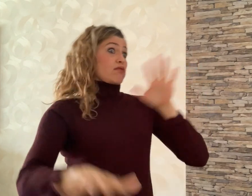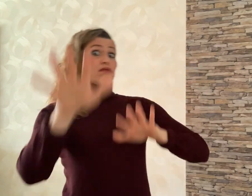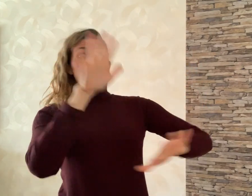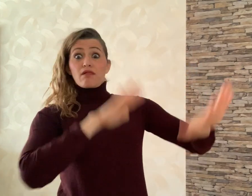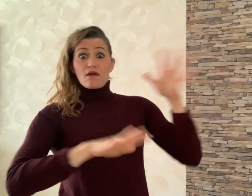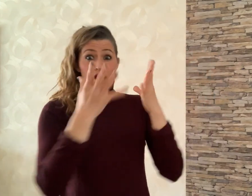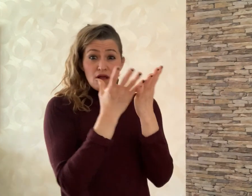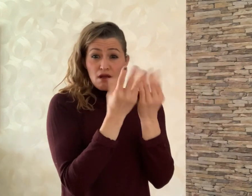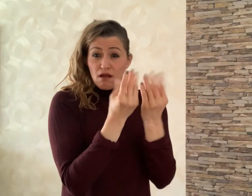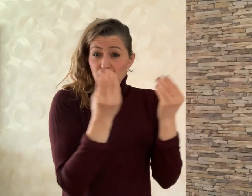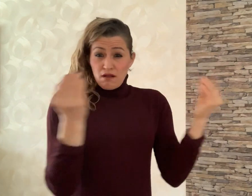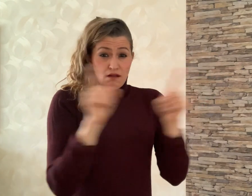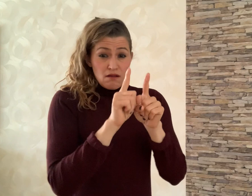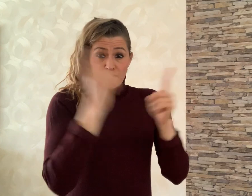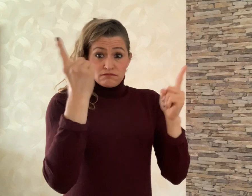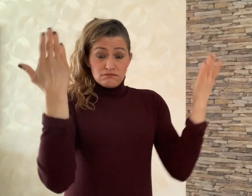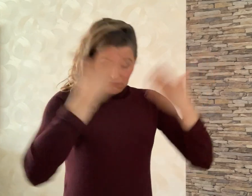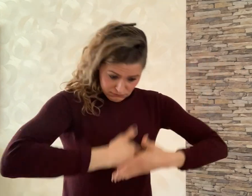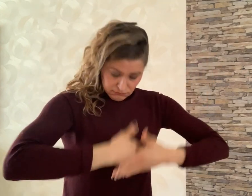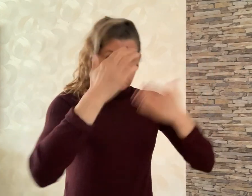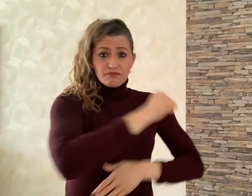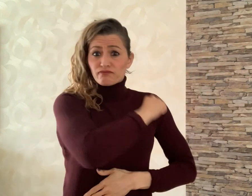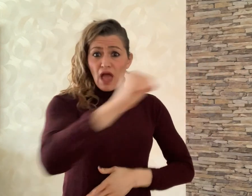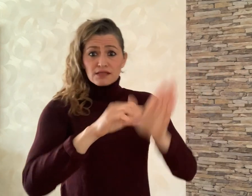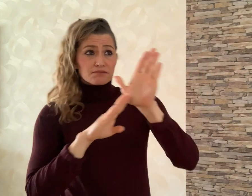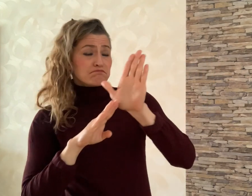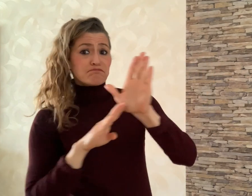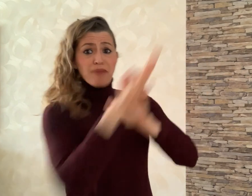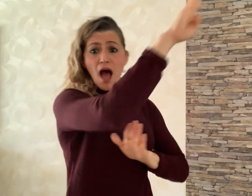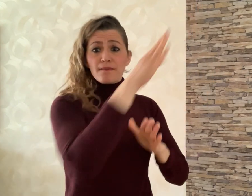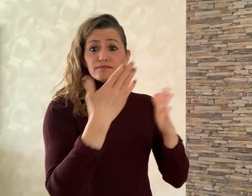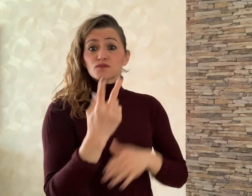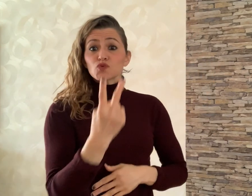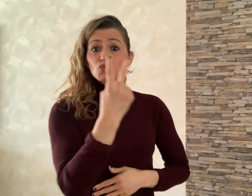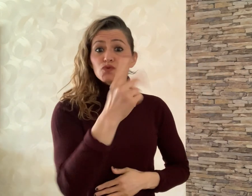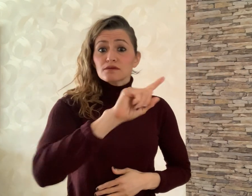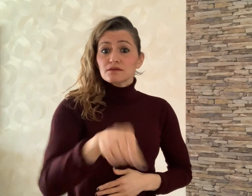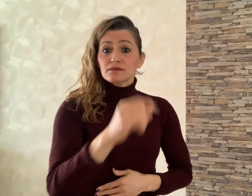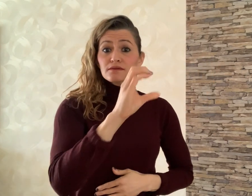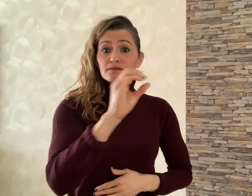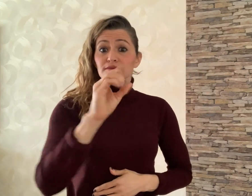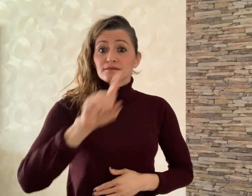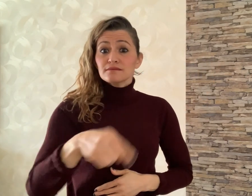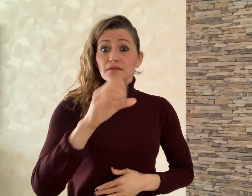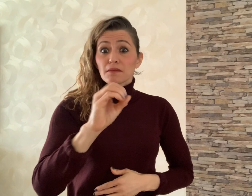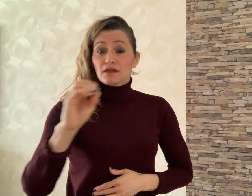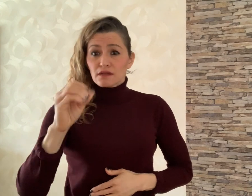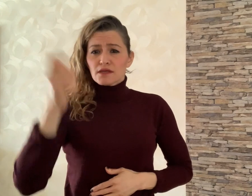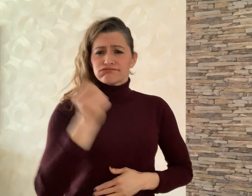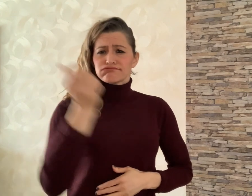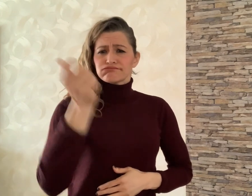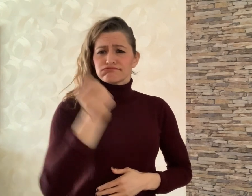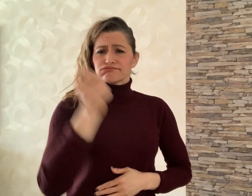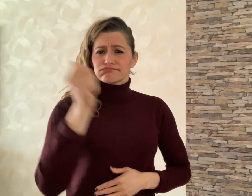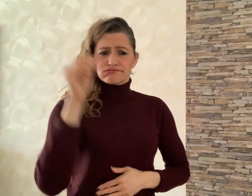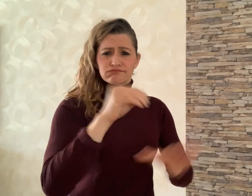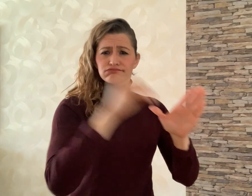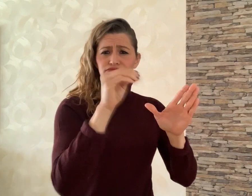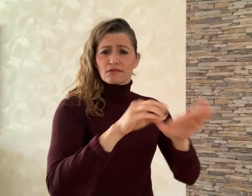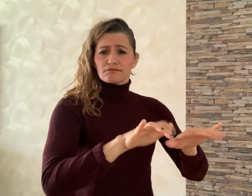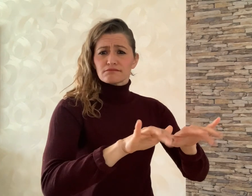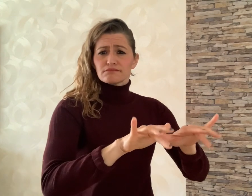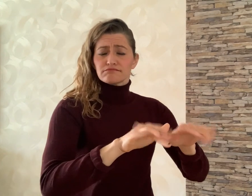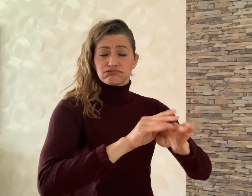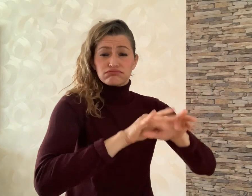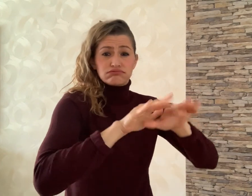Zoom achieved an overnight success with two million downloads